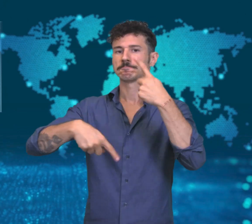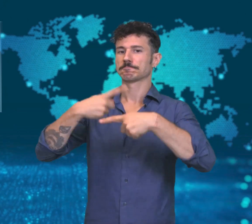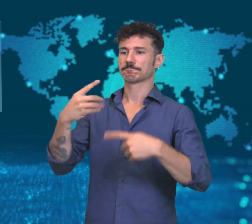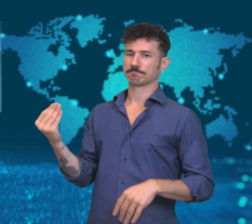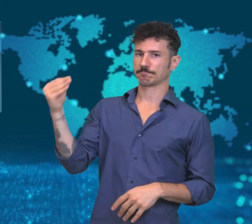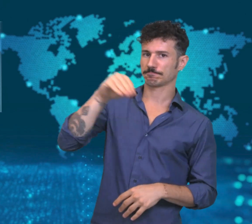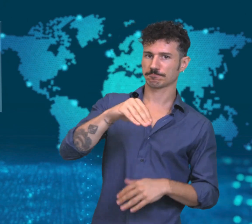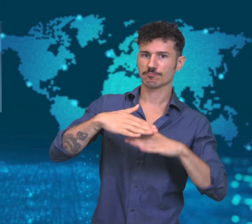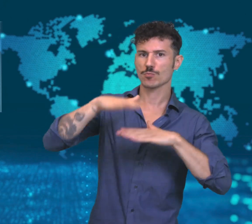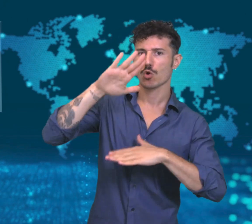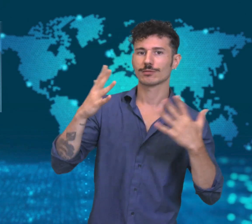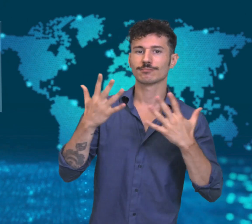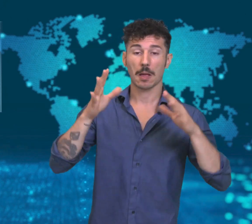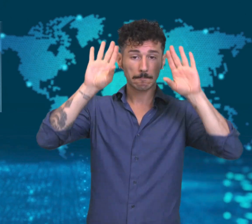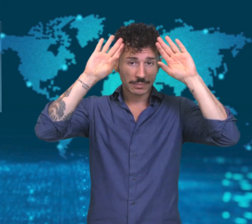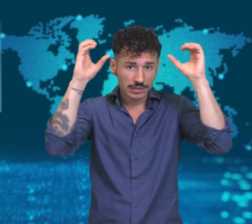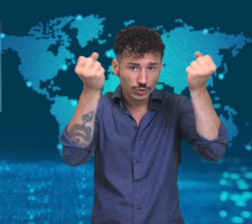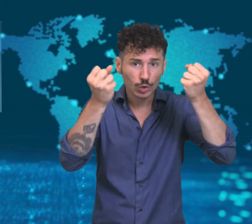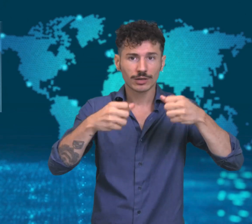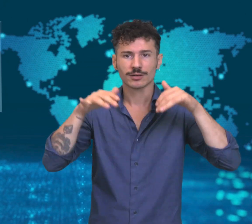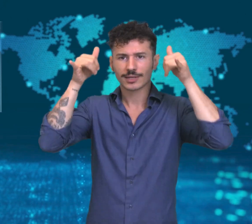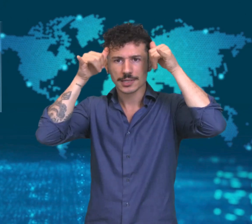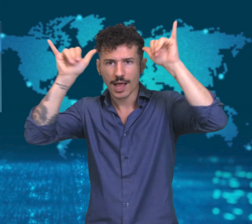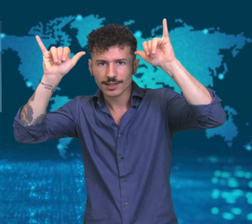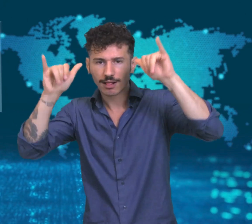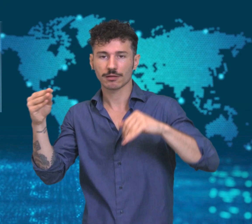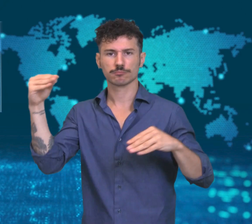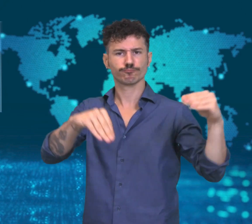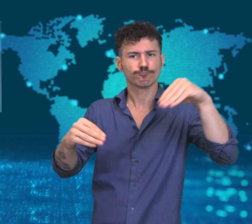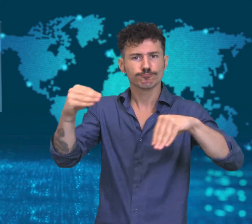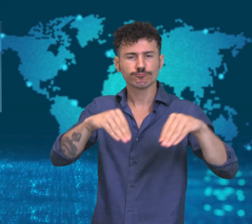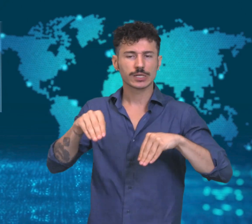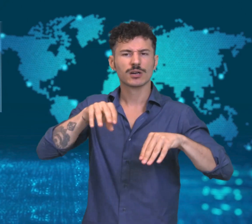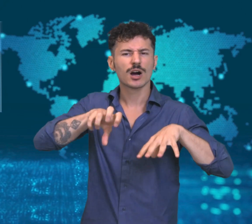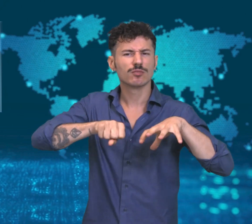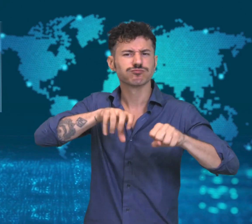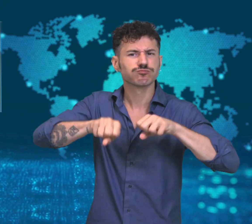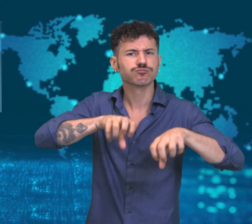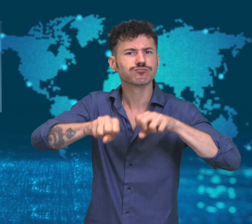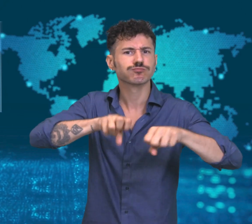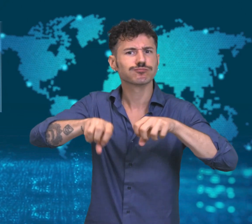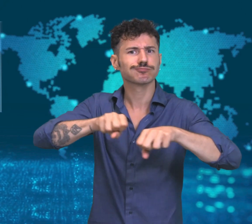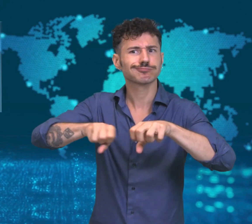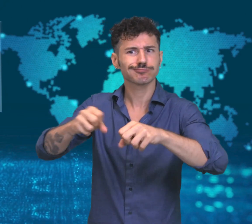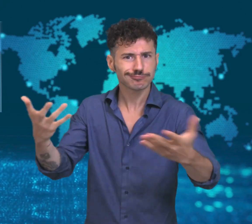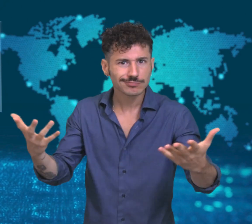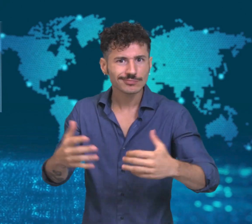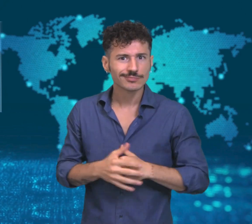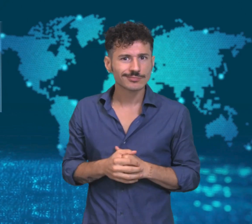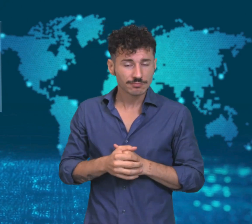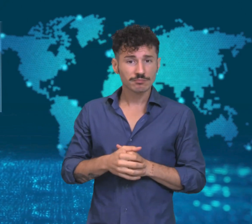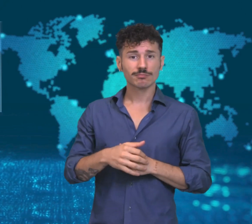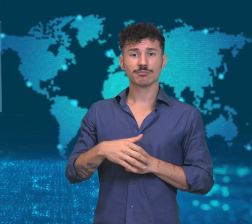Bisons and wild cattle were also added to feed on the bushes.